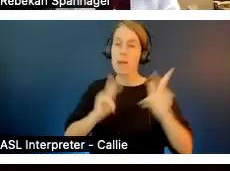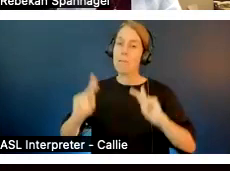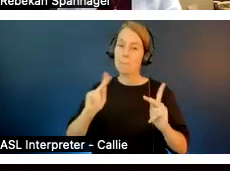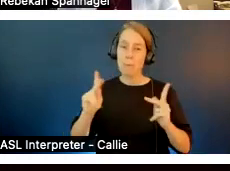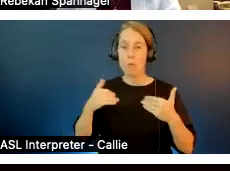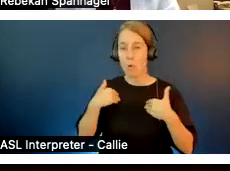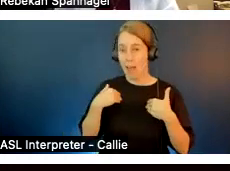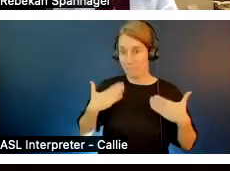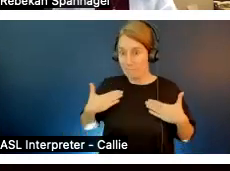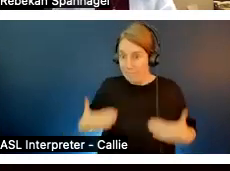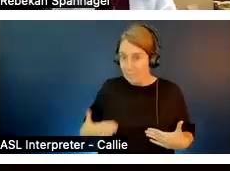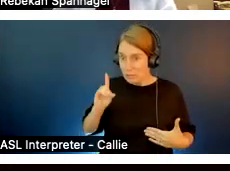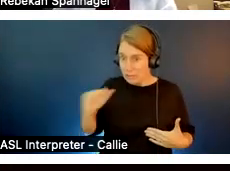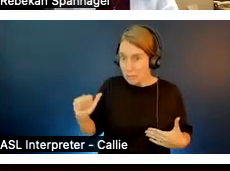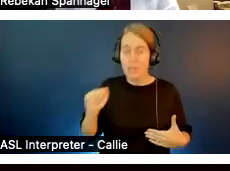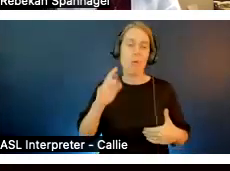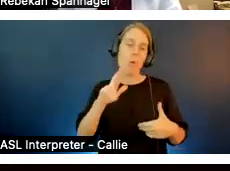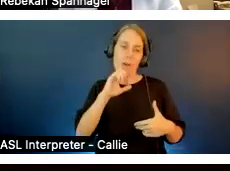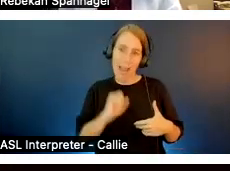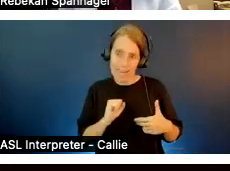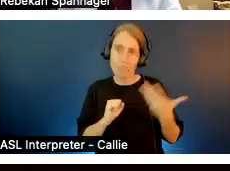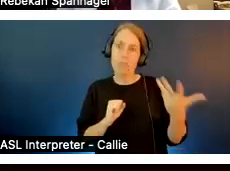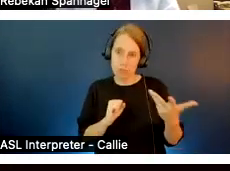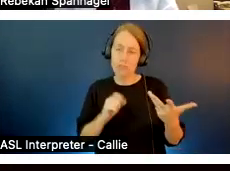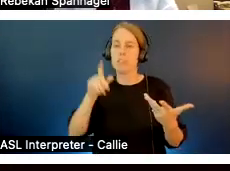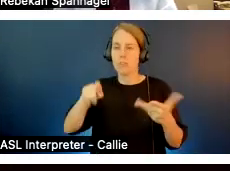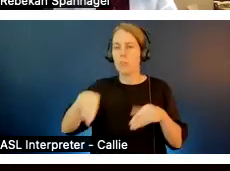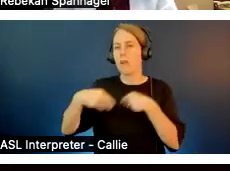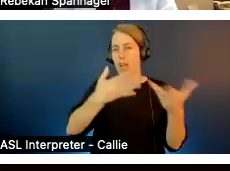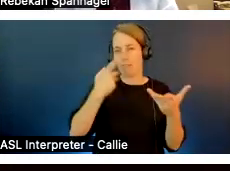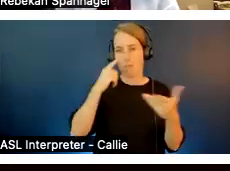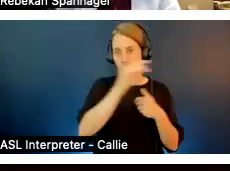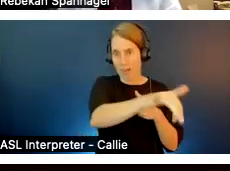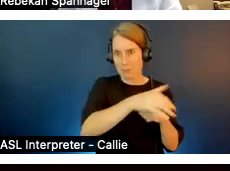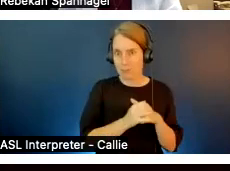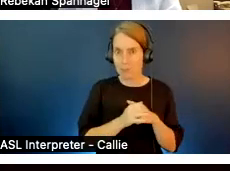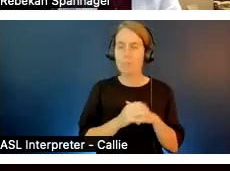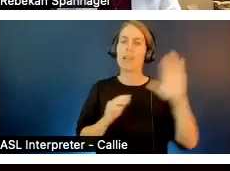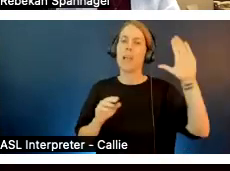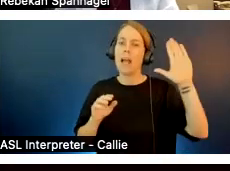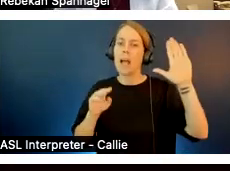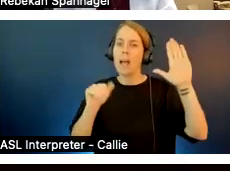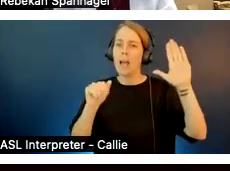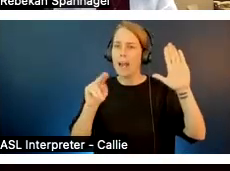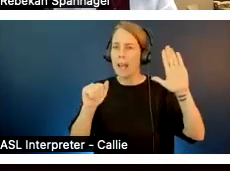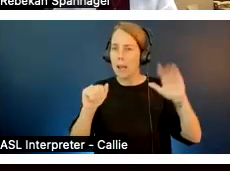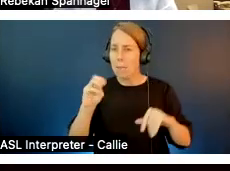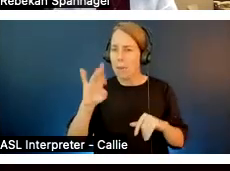next slide please rebekaha before we go on um it's important to note that even though